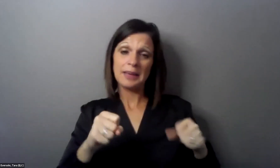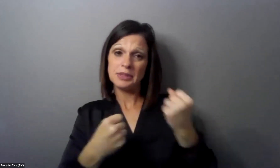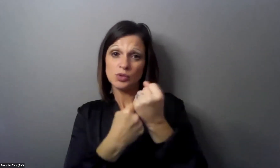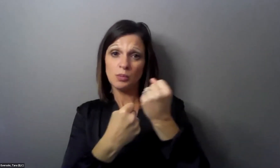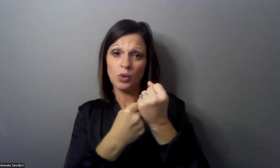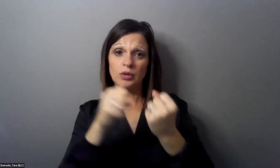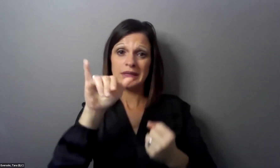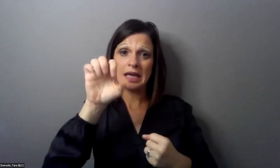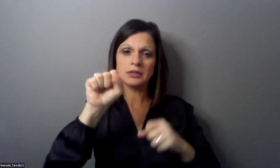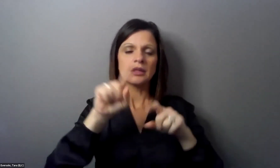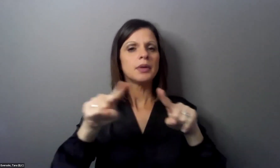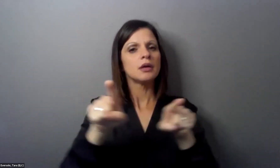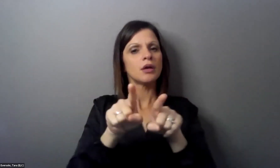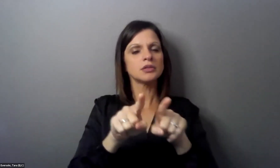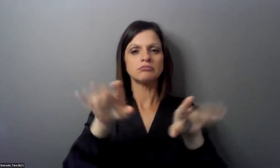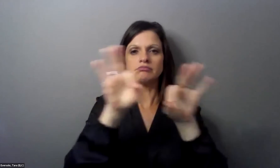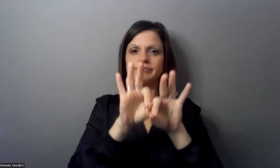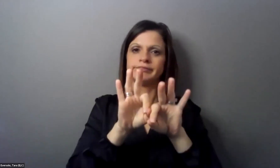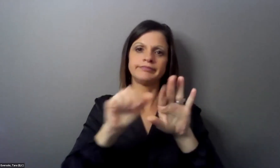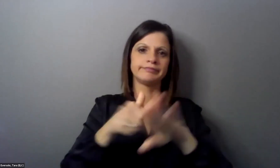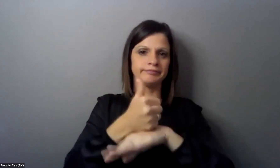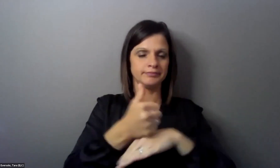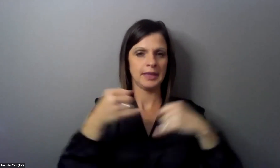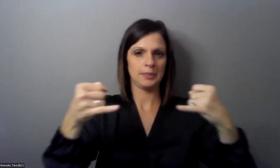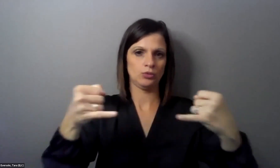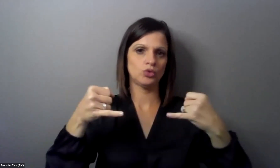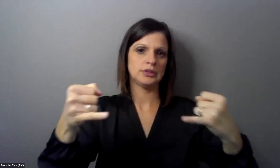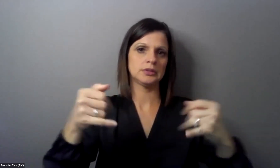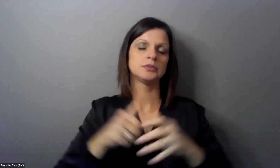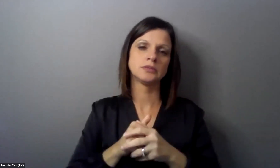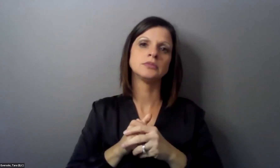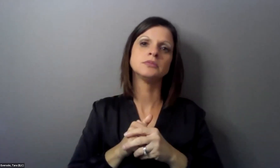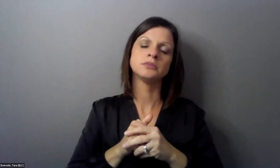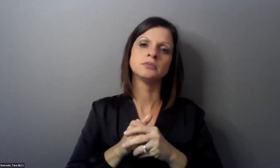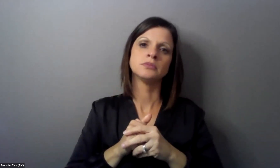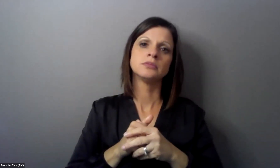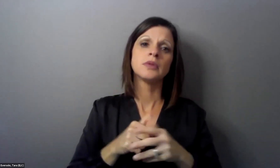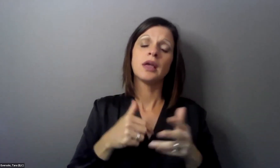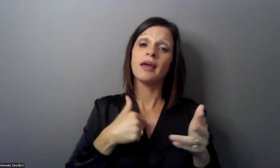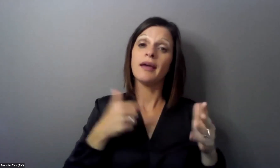But you also have to be able to establish boundaries. I recommend looking at support programs such as –